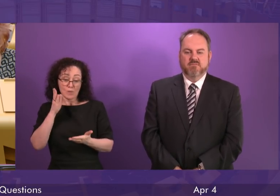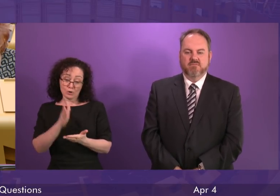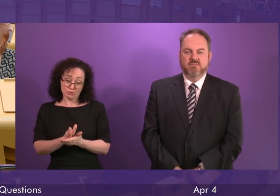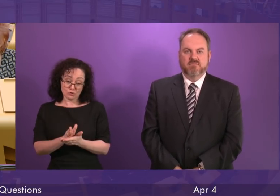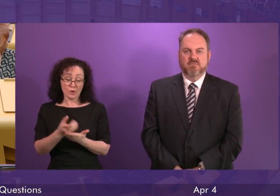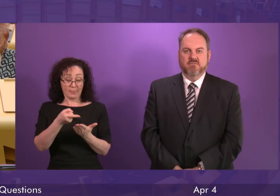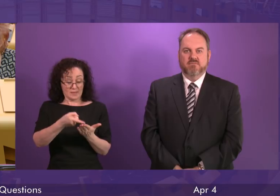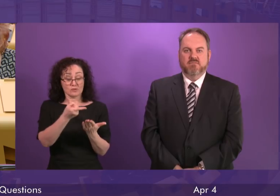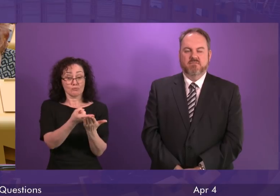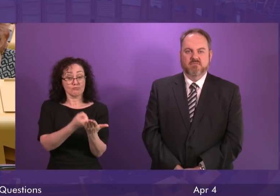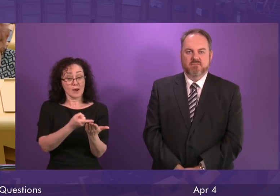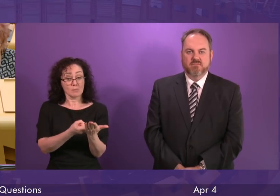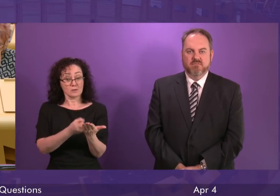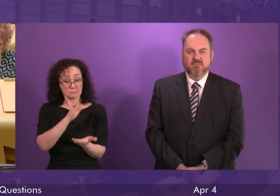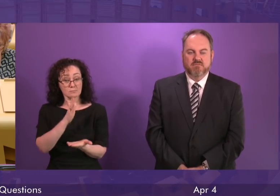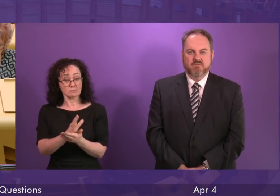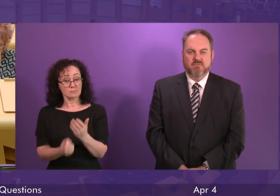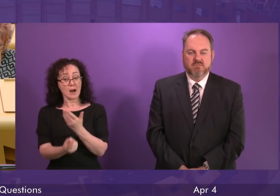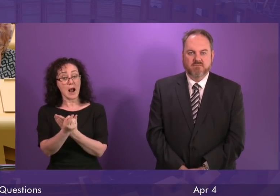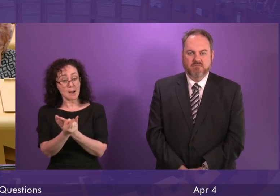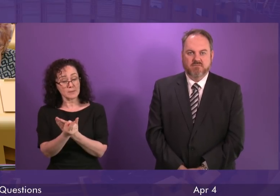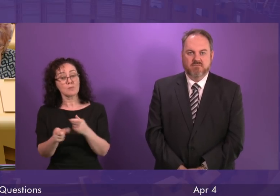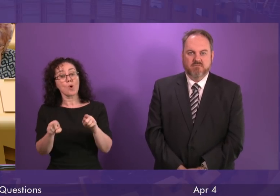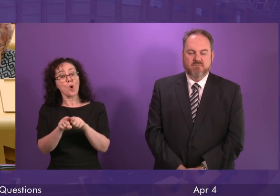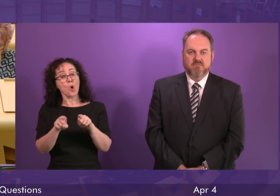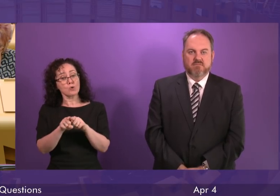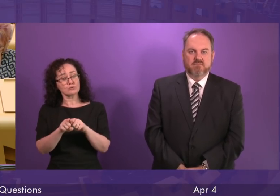transform temporary accommodation, but also so that, in a broader sense, we reduce the